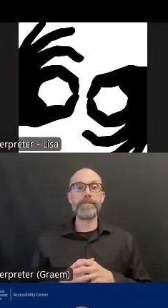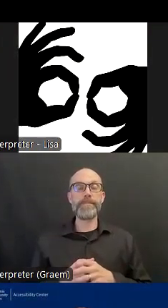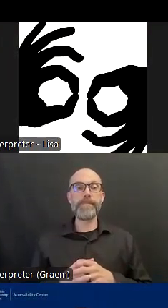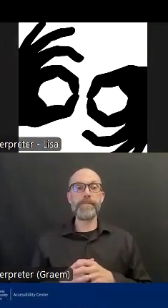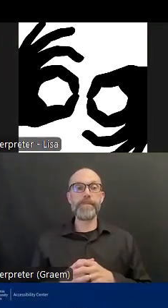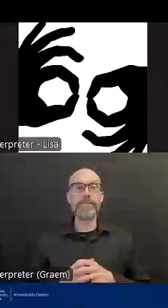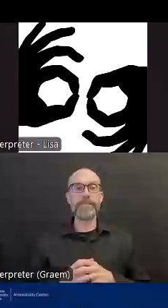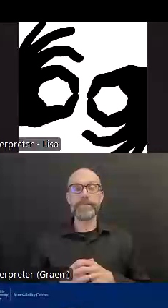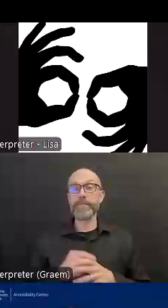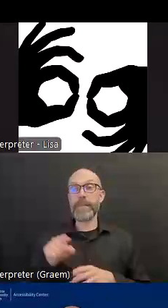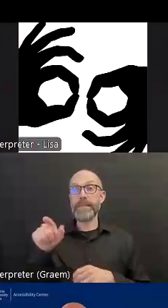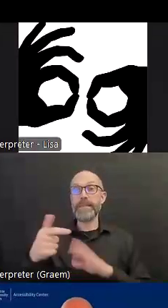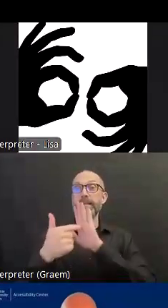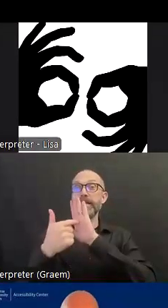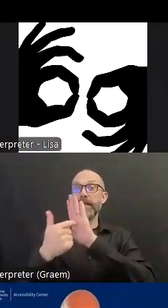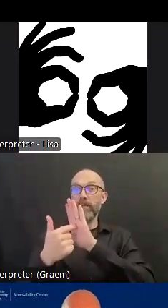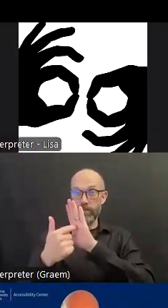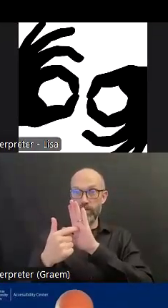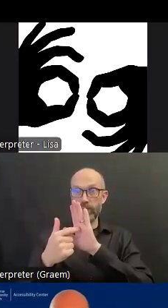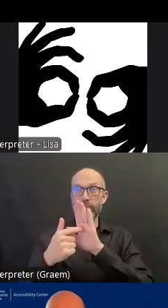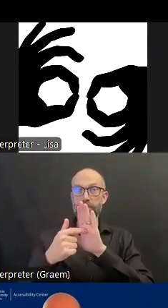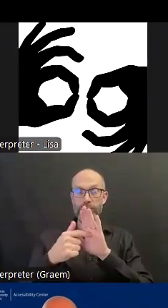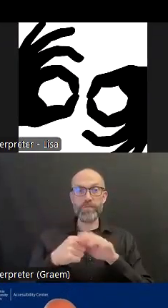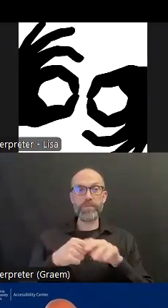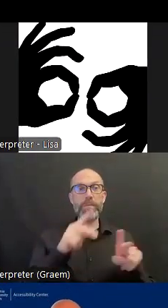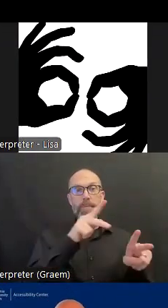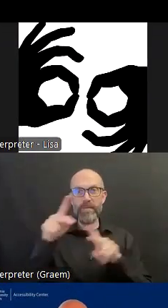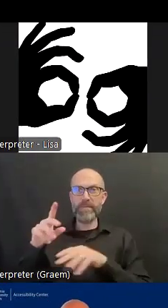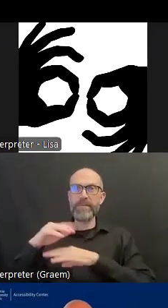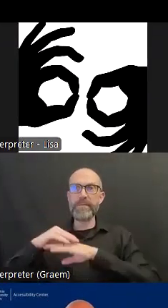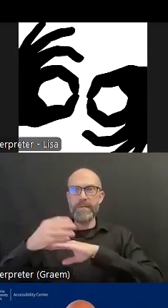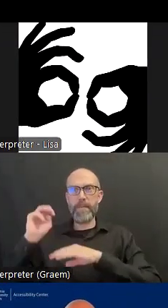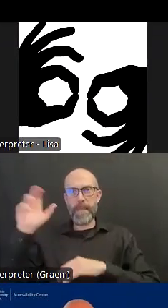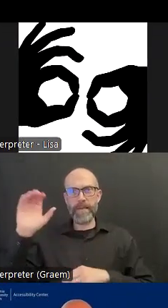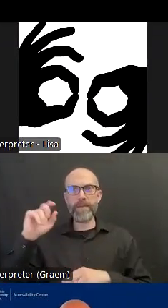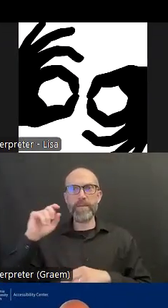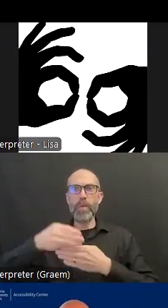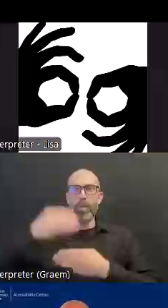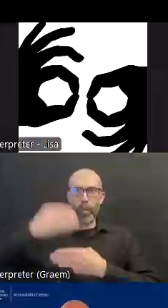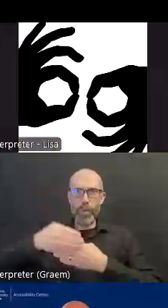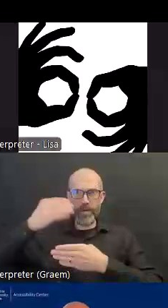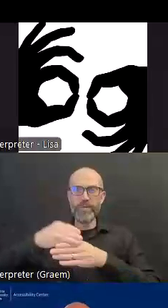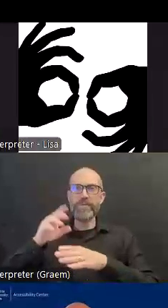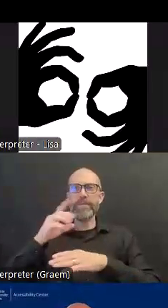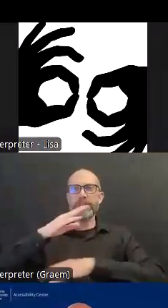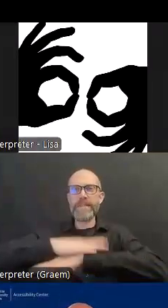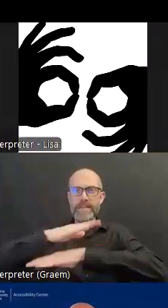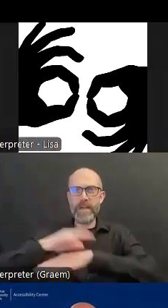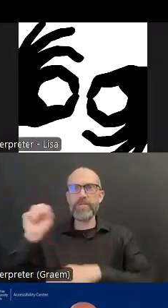In this example, this is Parallels Desktop for the Mac. This is a Windows Virtual Desktop software. It's going to be installed on one faculty